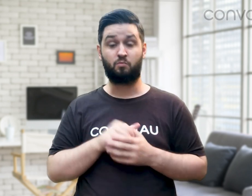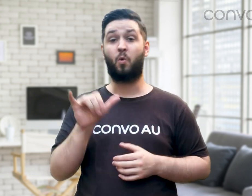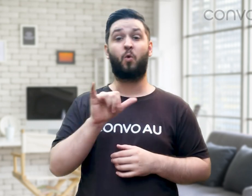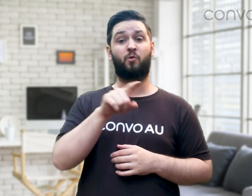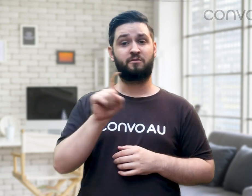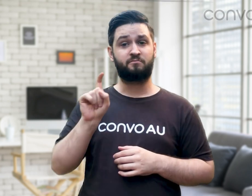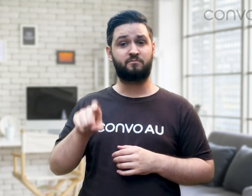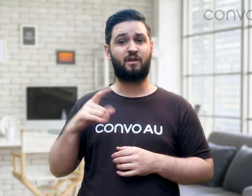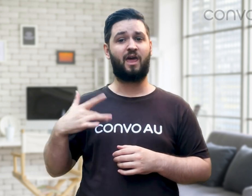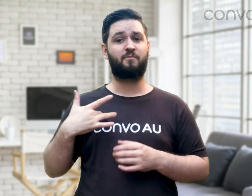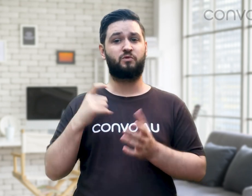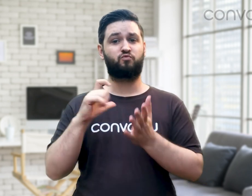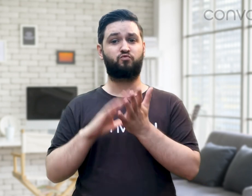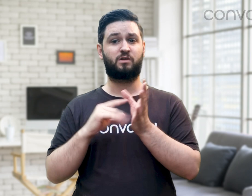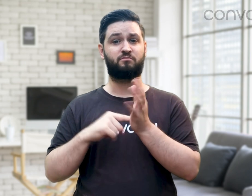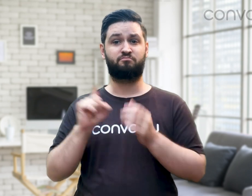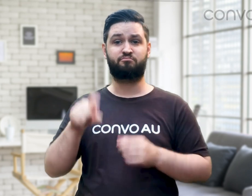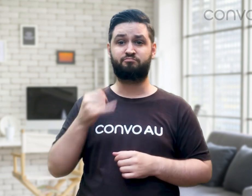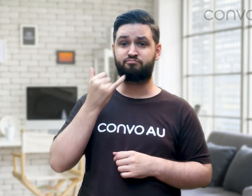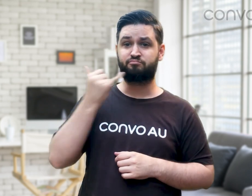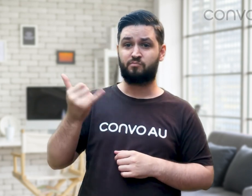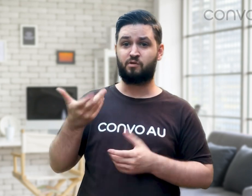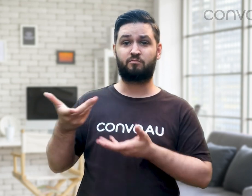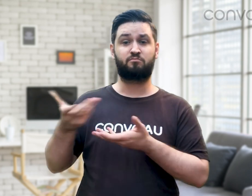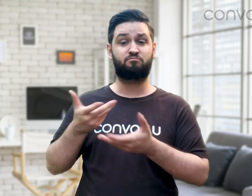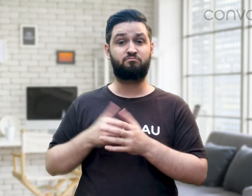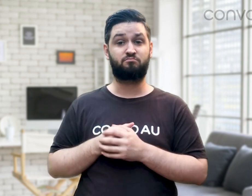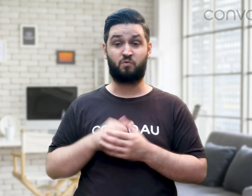by clicking “Live chat” to contact us directly,